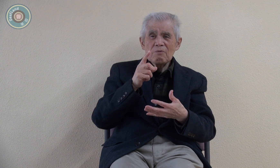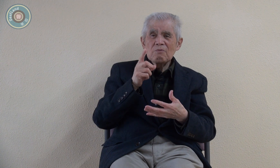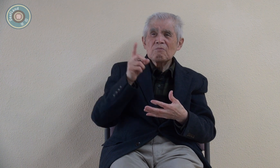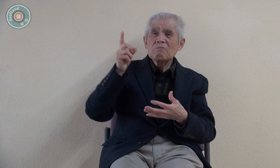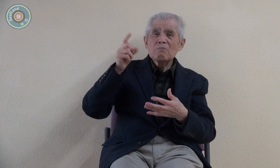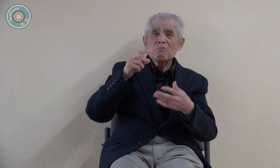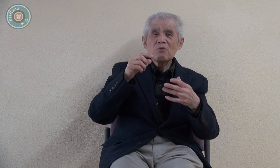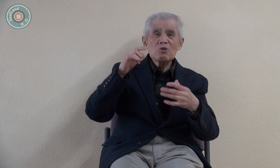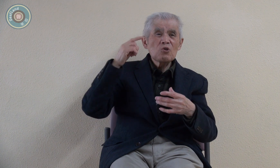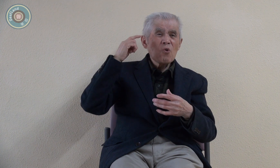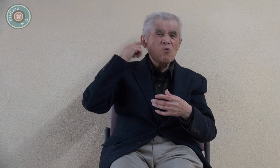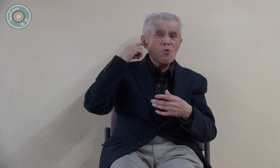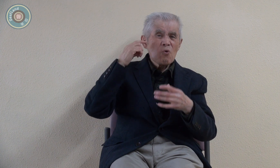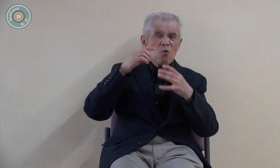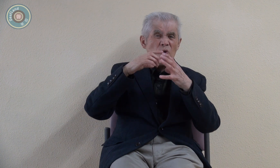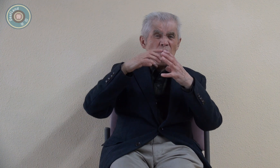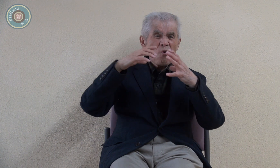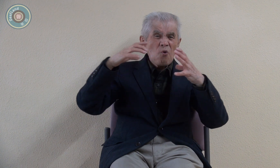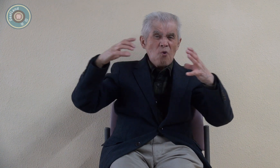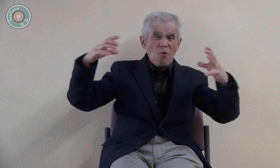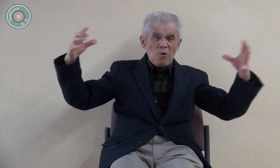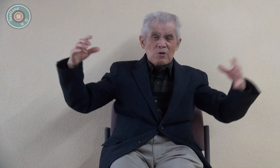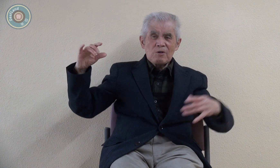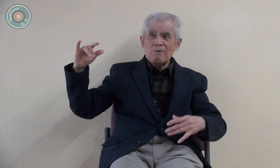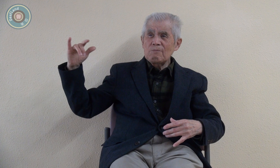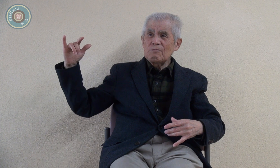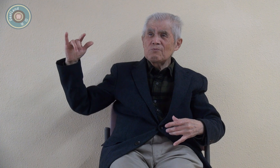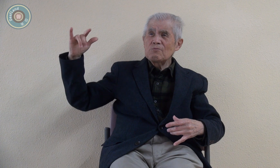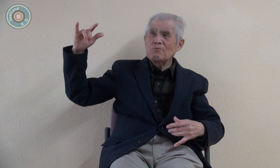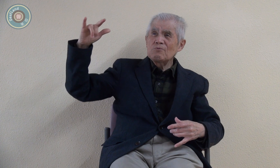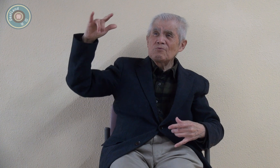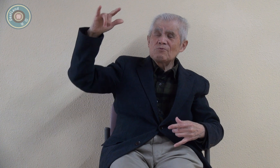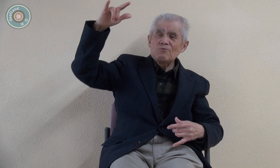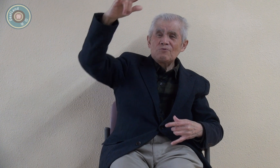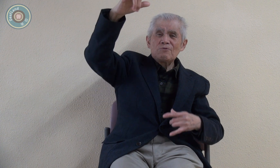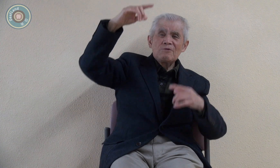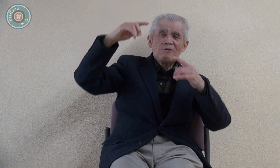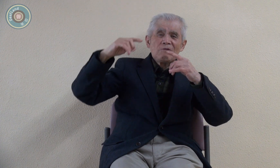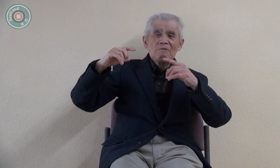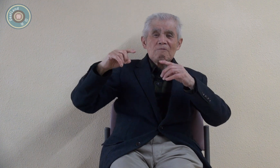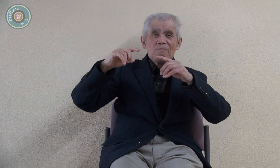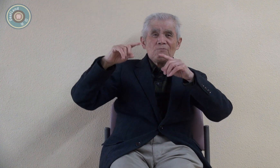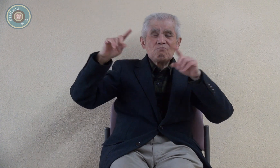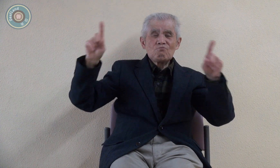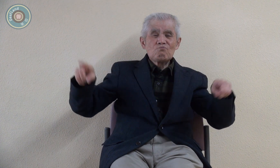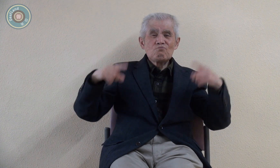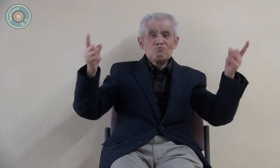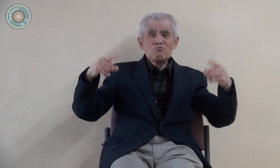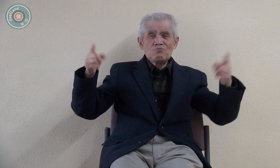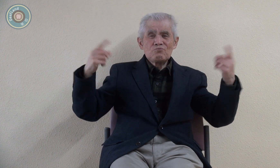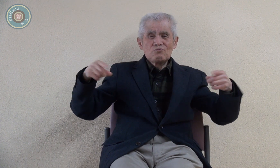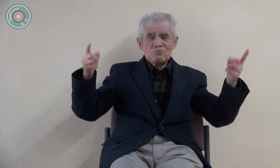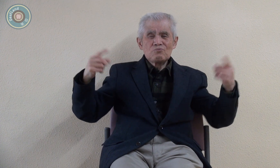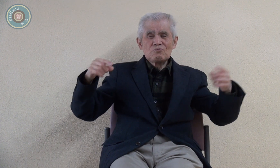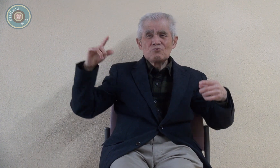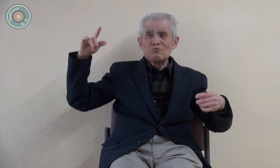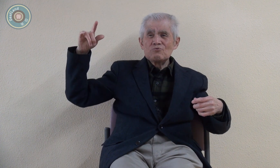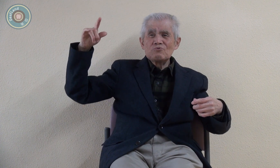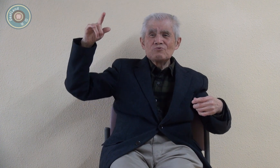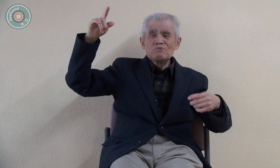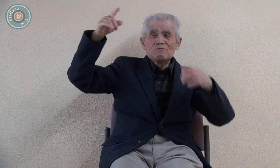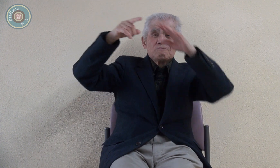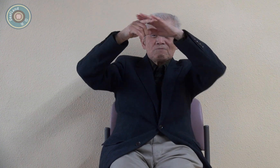They seemed to have heard a loud propeller noise outside